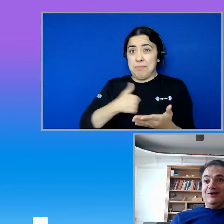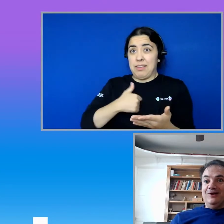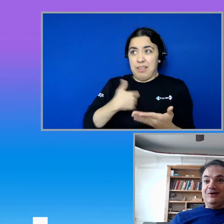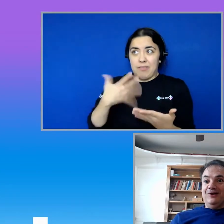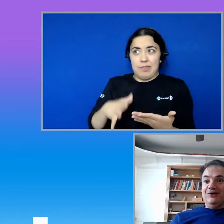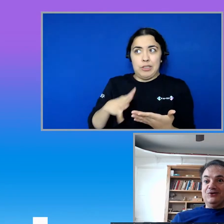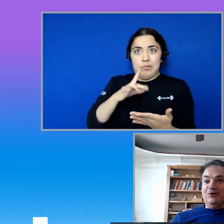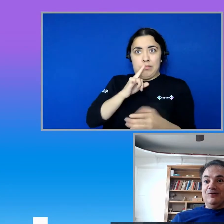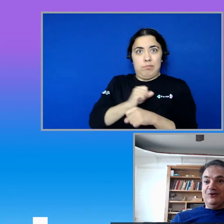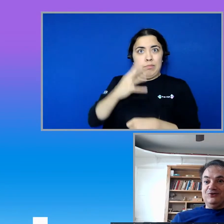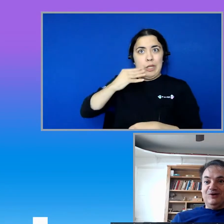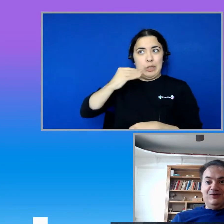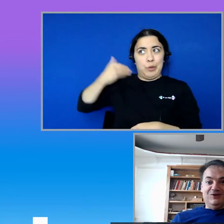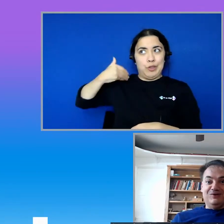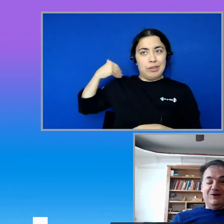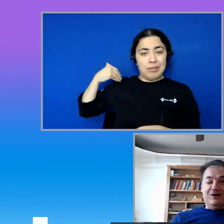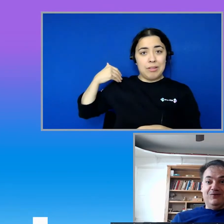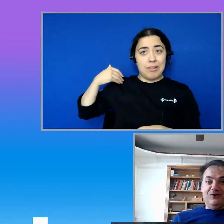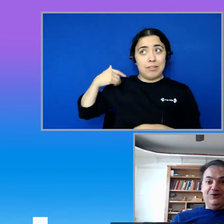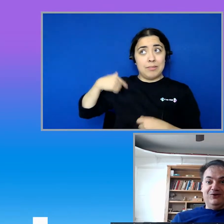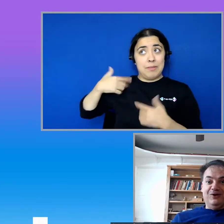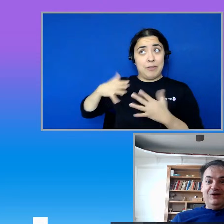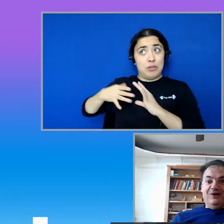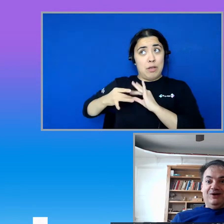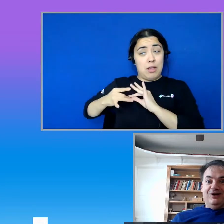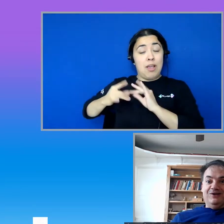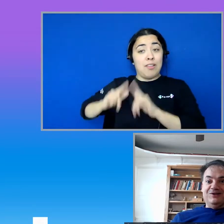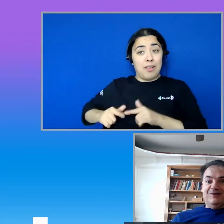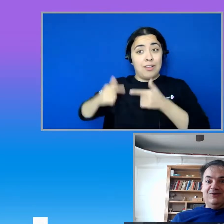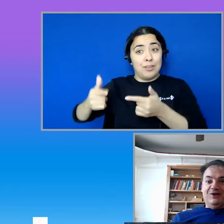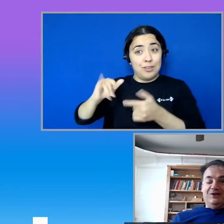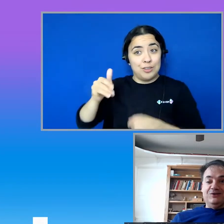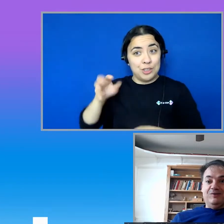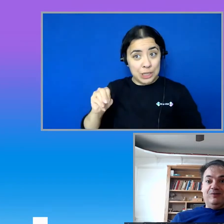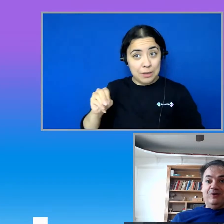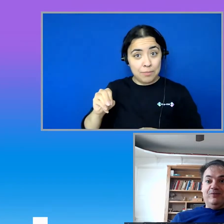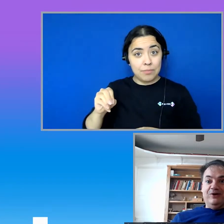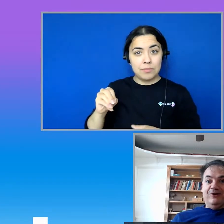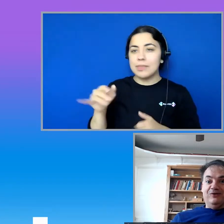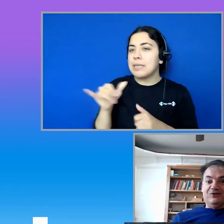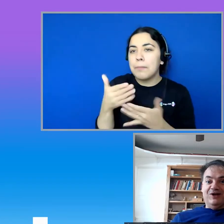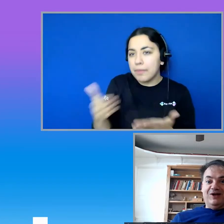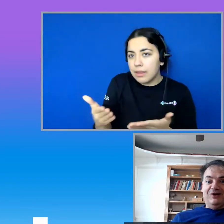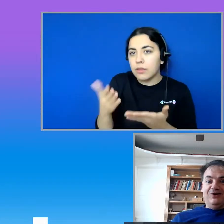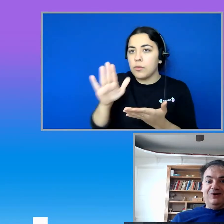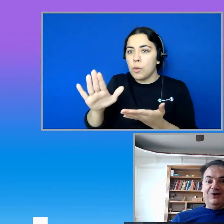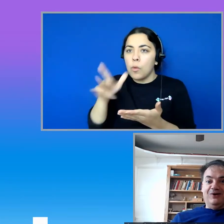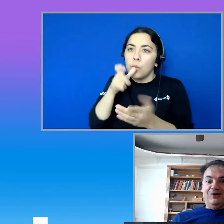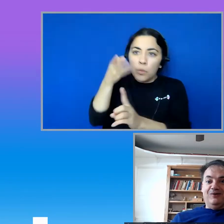that I've gone through. And then I'm going to turn it over to you, Jim, in just a minute. We're going to do the kind of